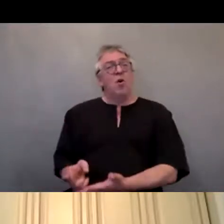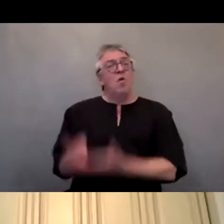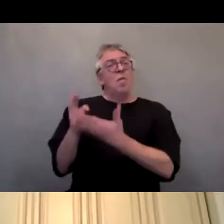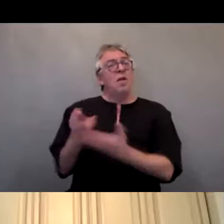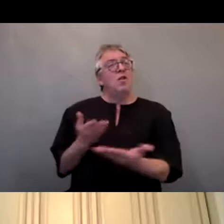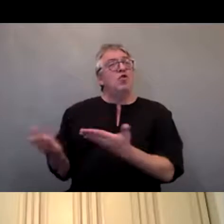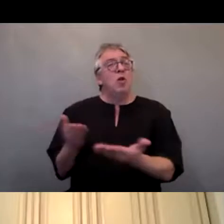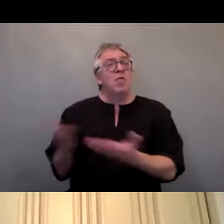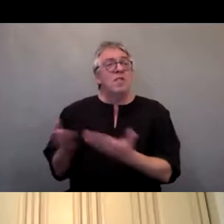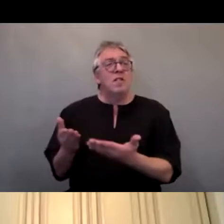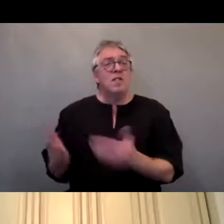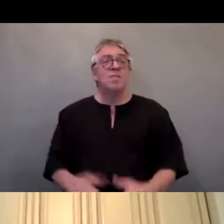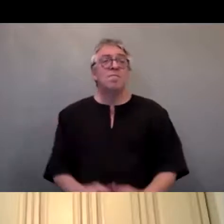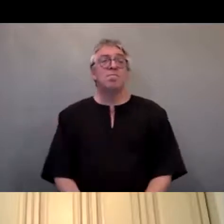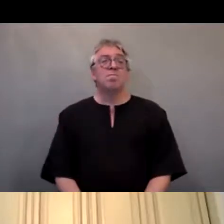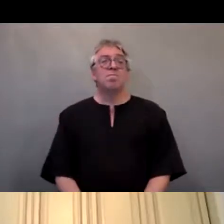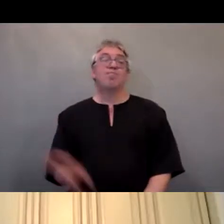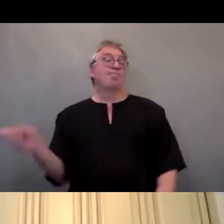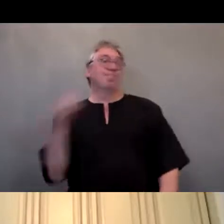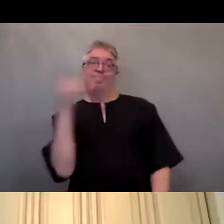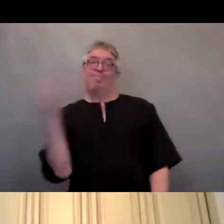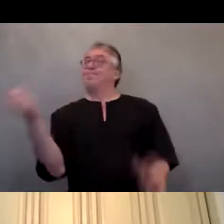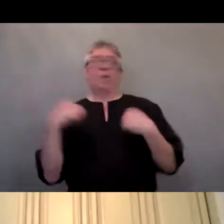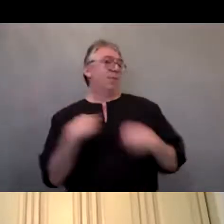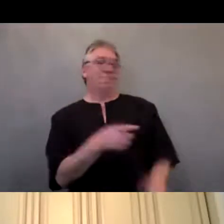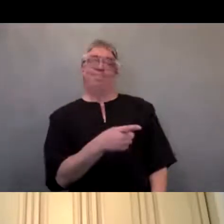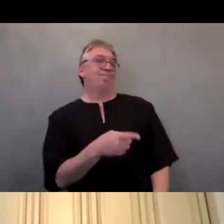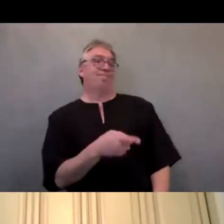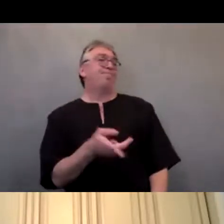getting rehabilitation, oral